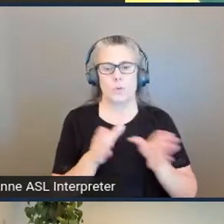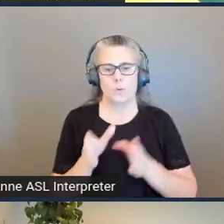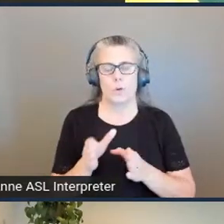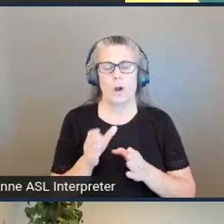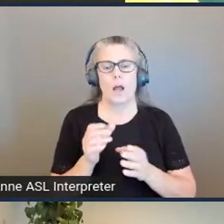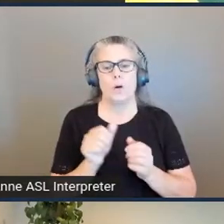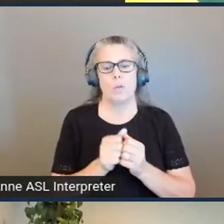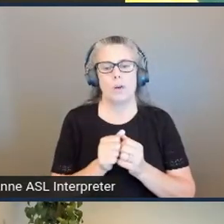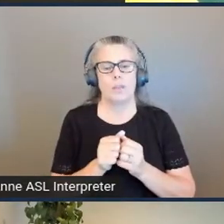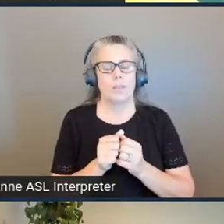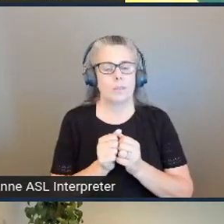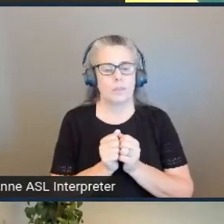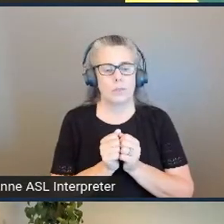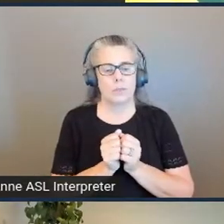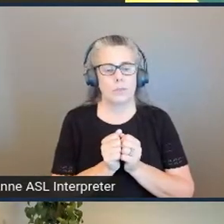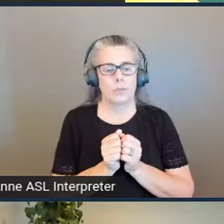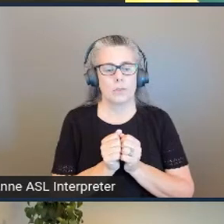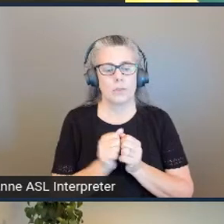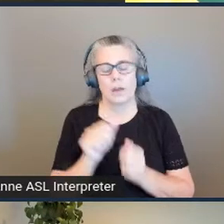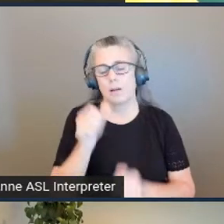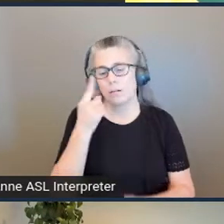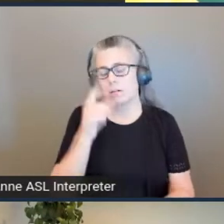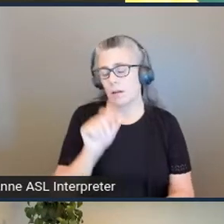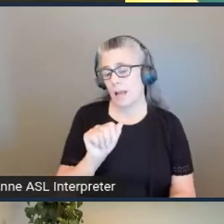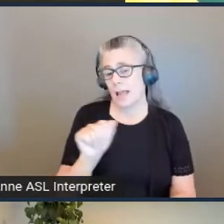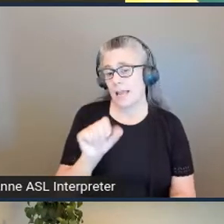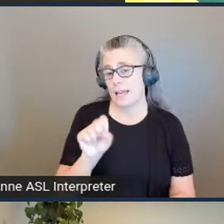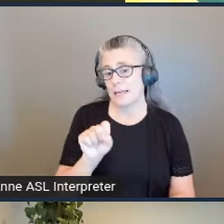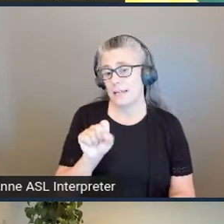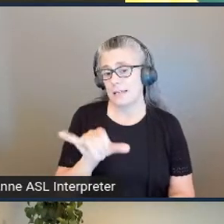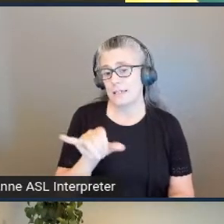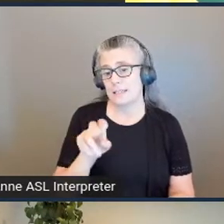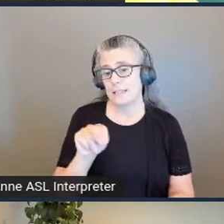But async also has like a inbuilt queue.